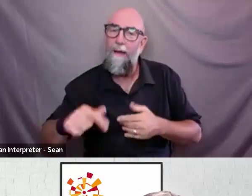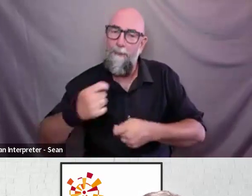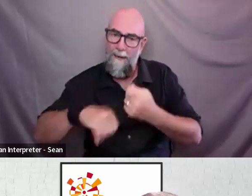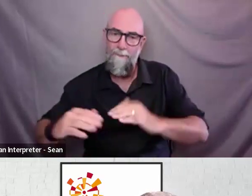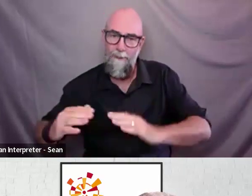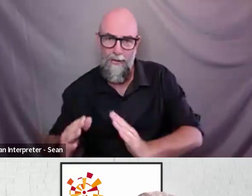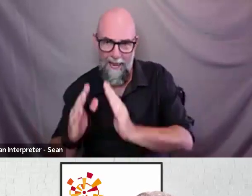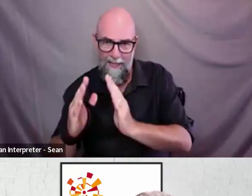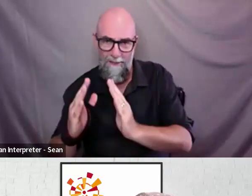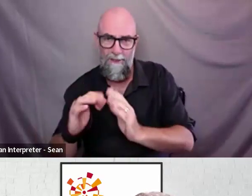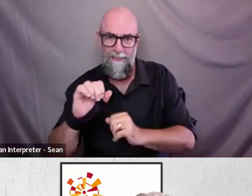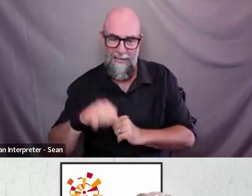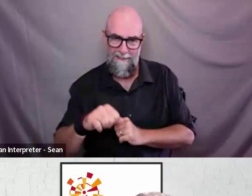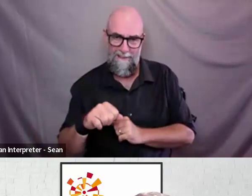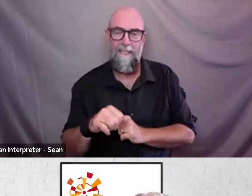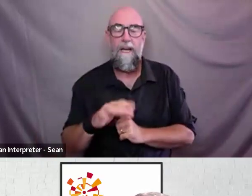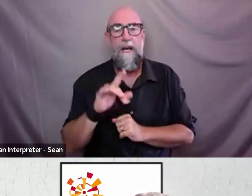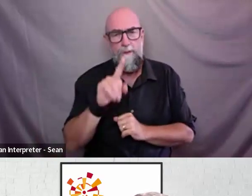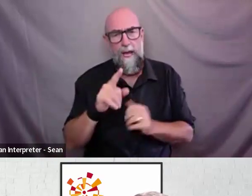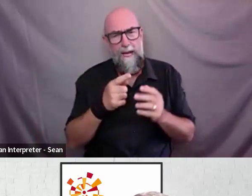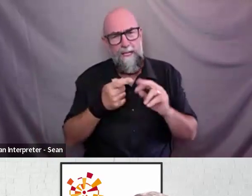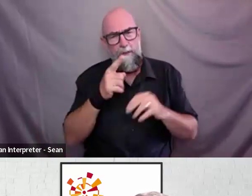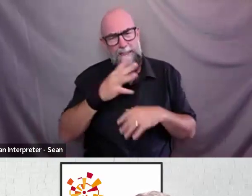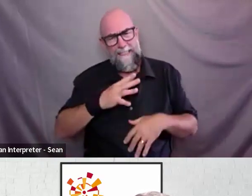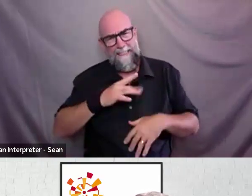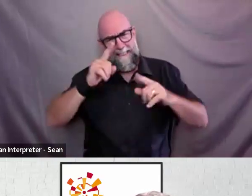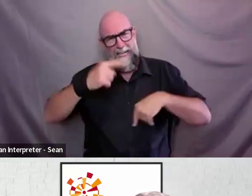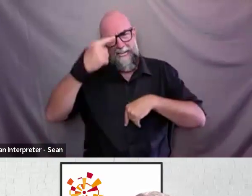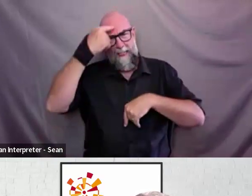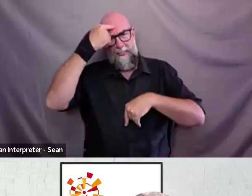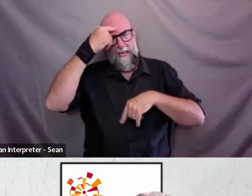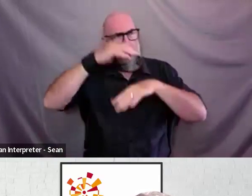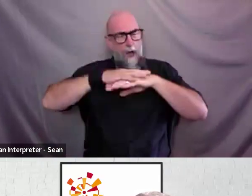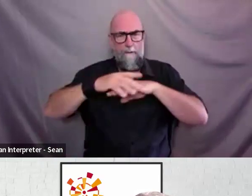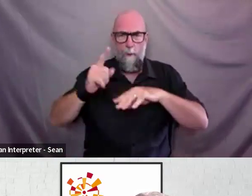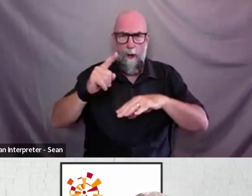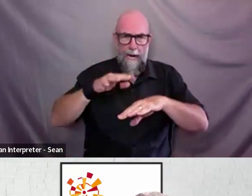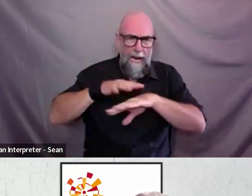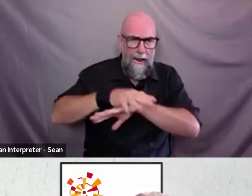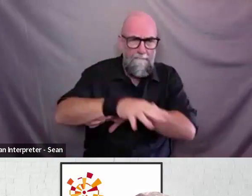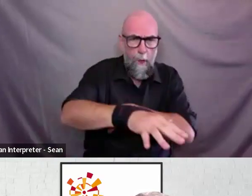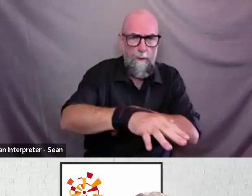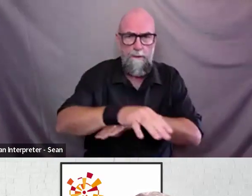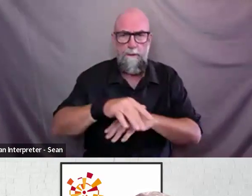your spheres of influence, and I think that is important and that this our cultural shift. Culture shift happens